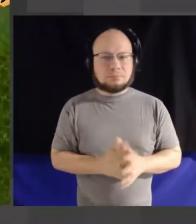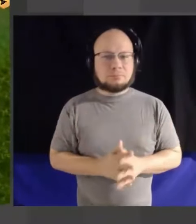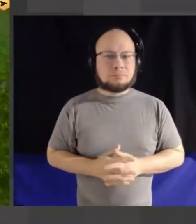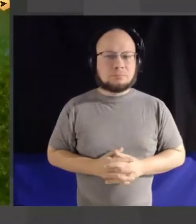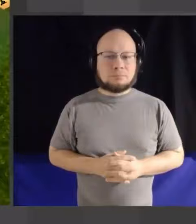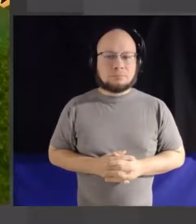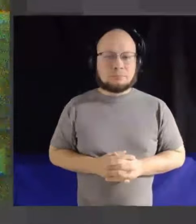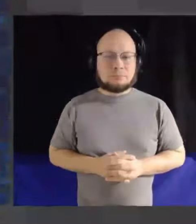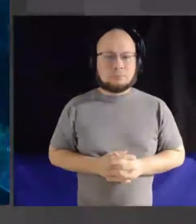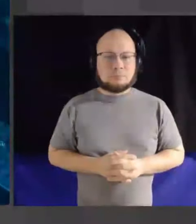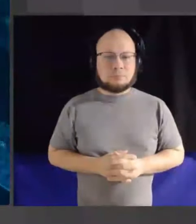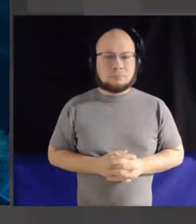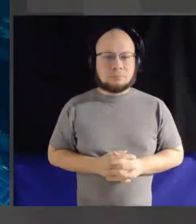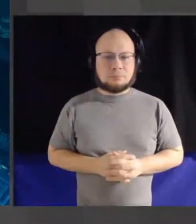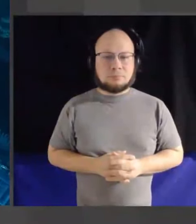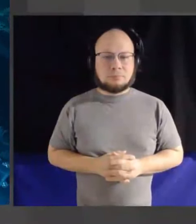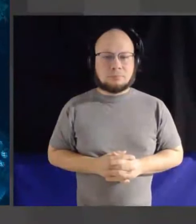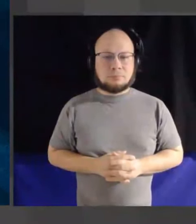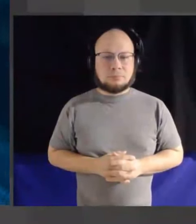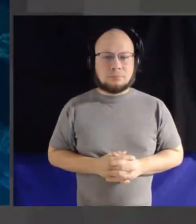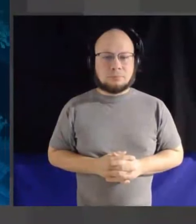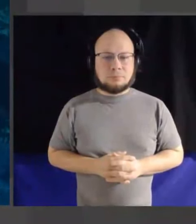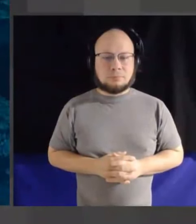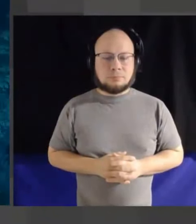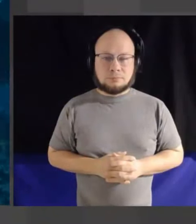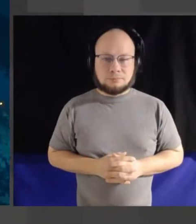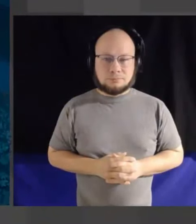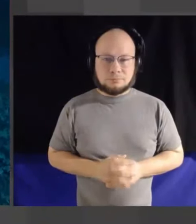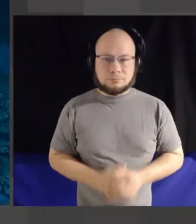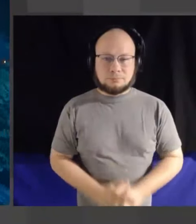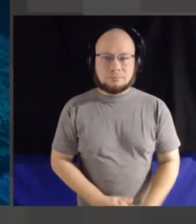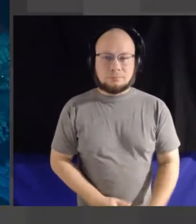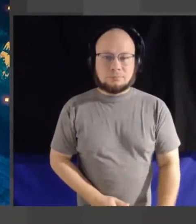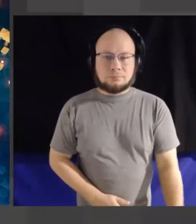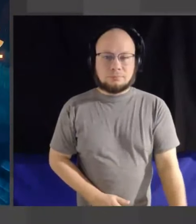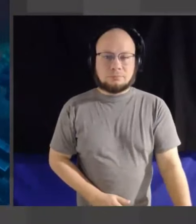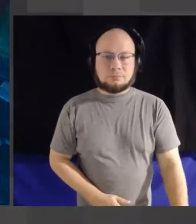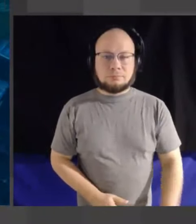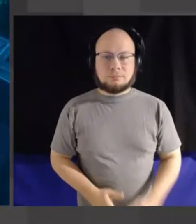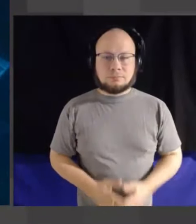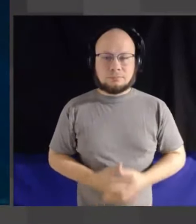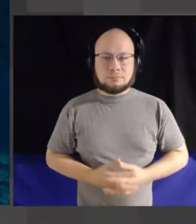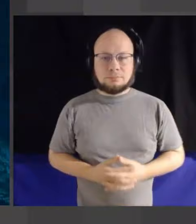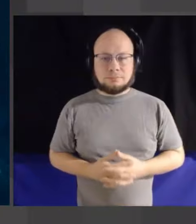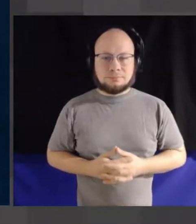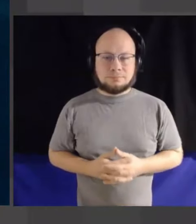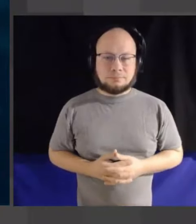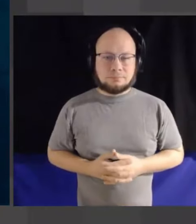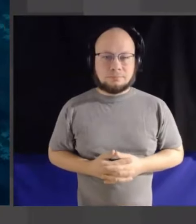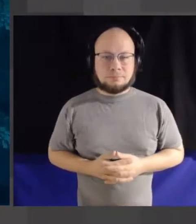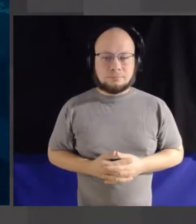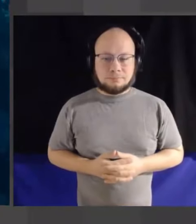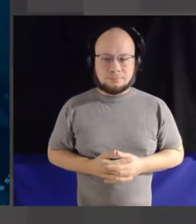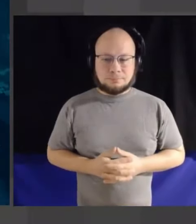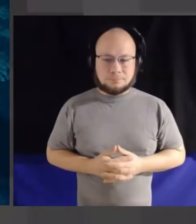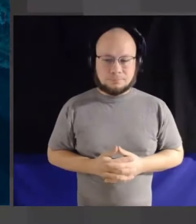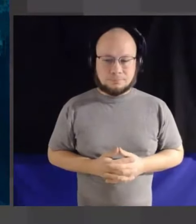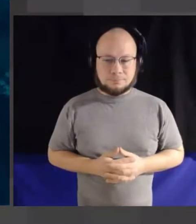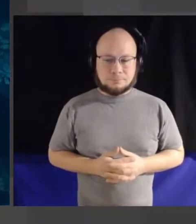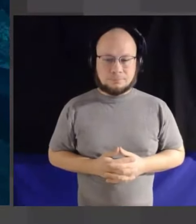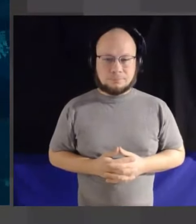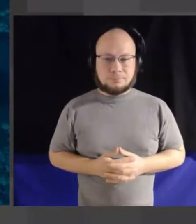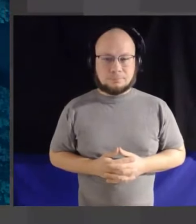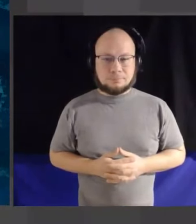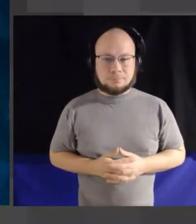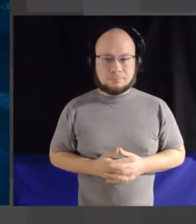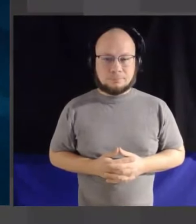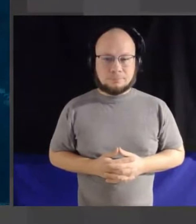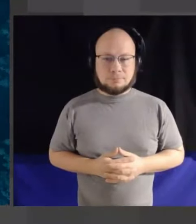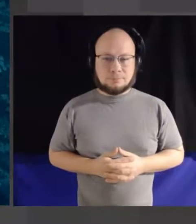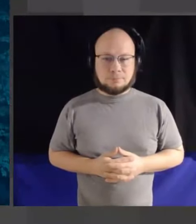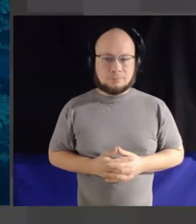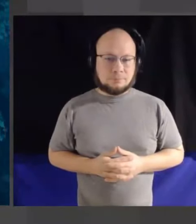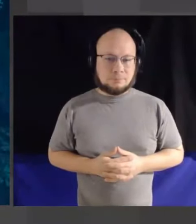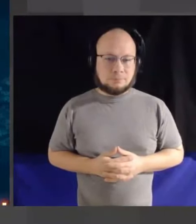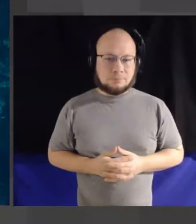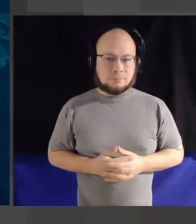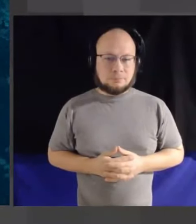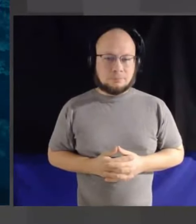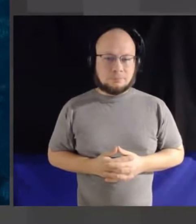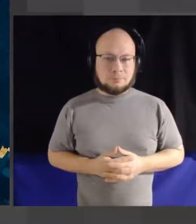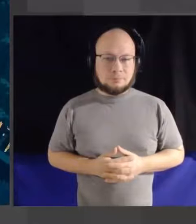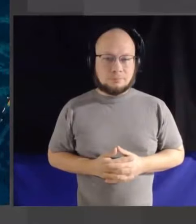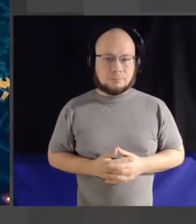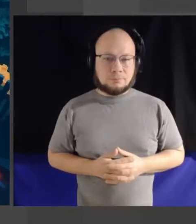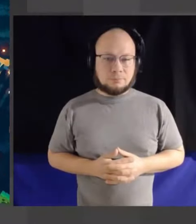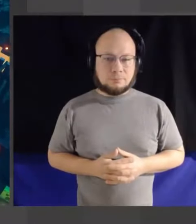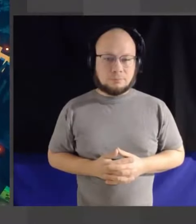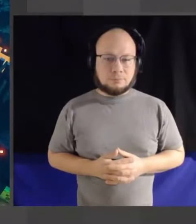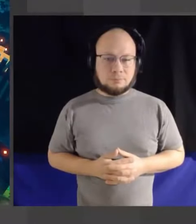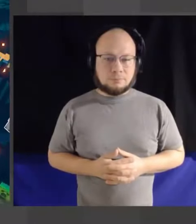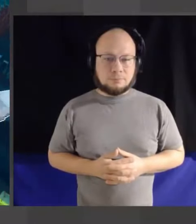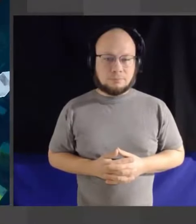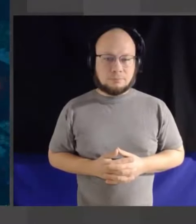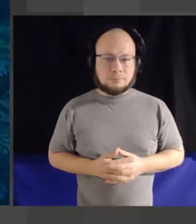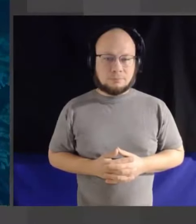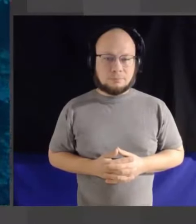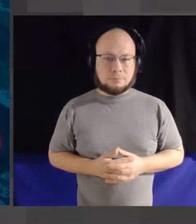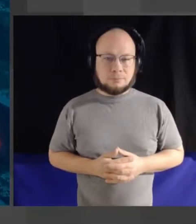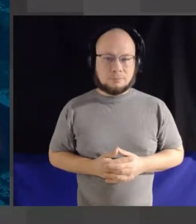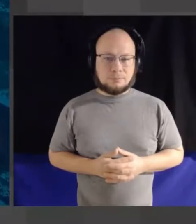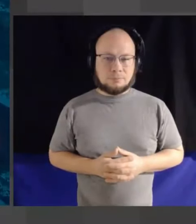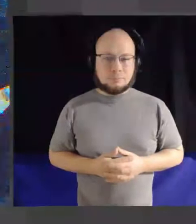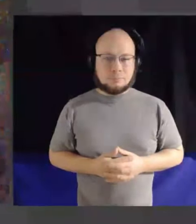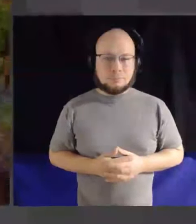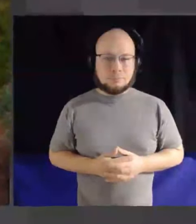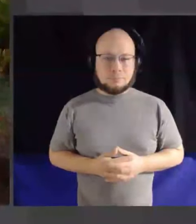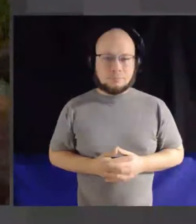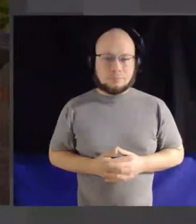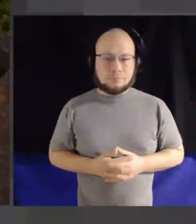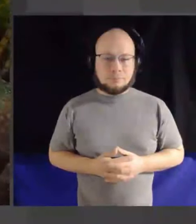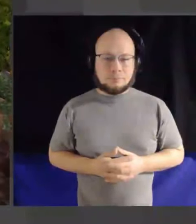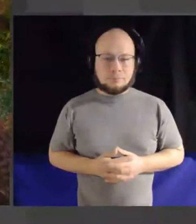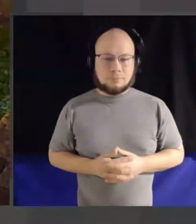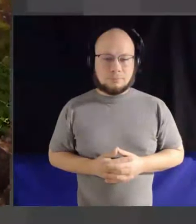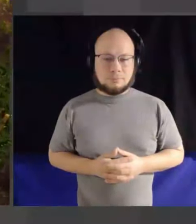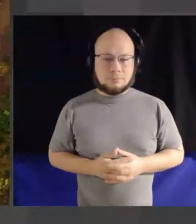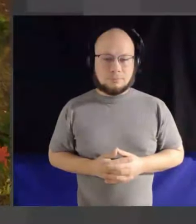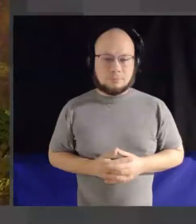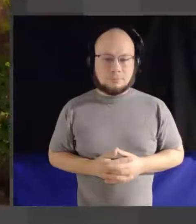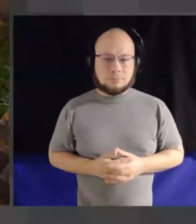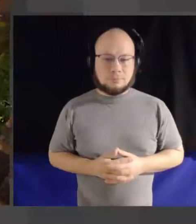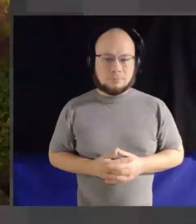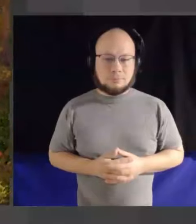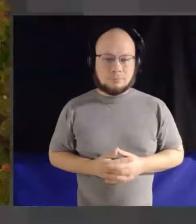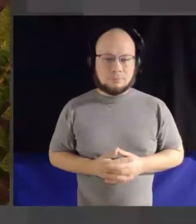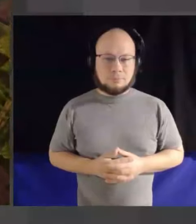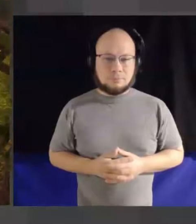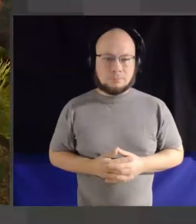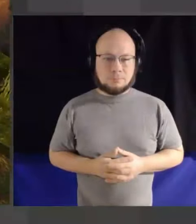I SEE WHAT IS GOING ON HERE.